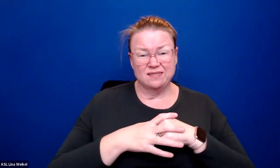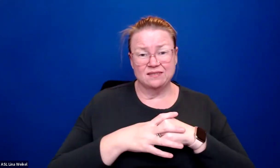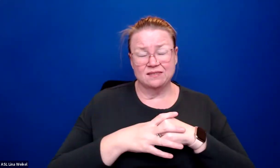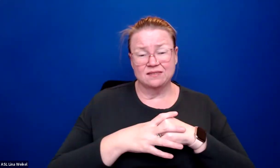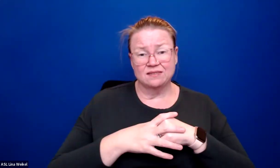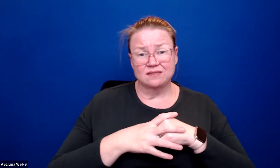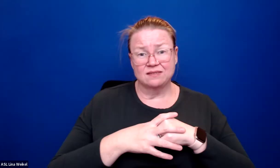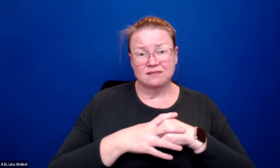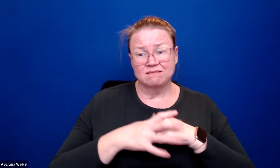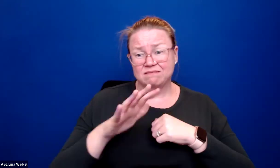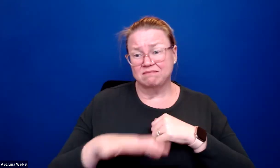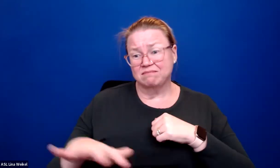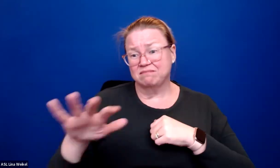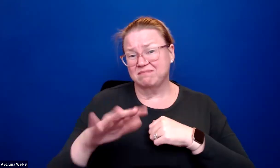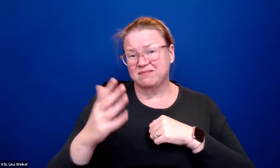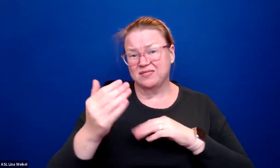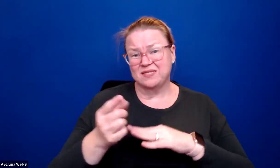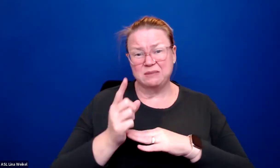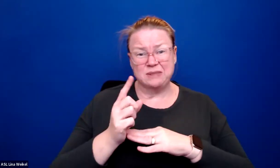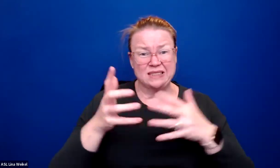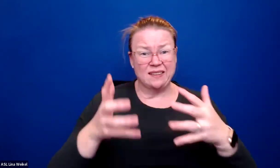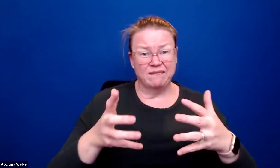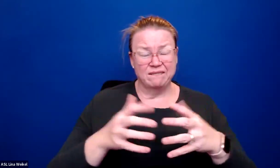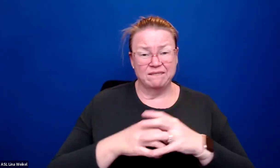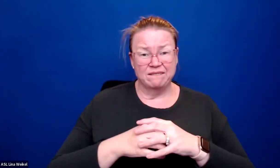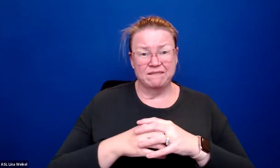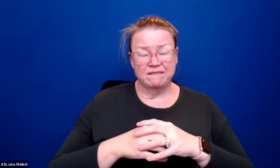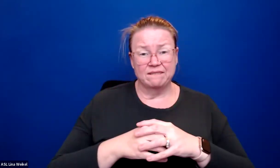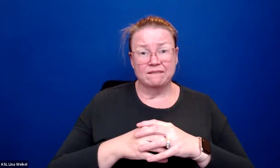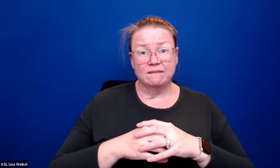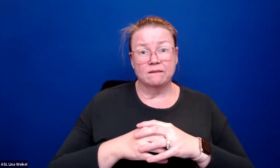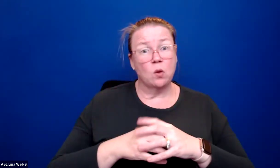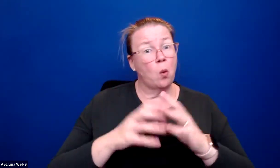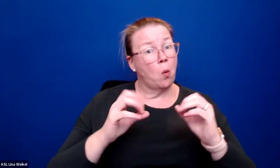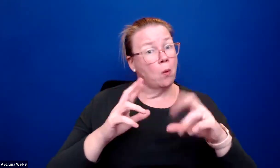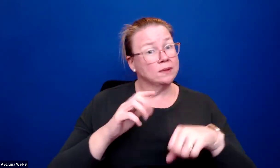Elissa w/ APRIL: We got about 15 min left. Elissa w/ APRIL: or shall I give you back